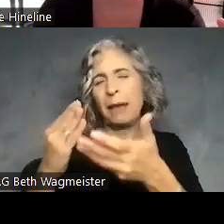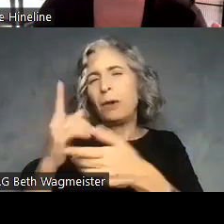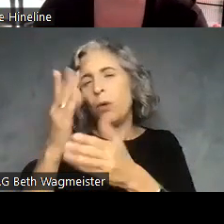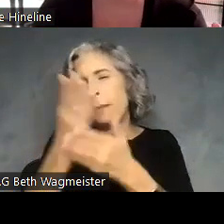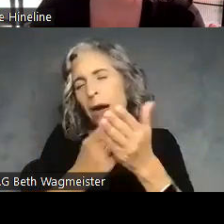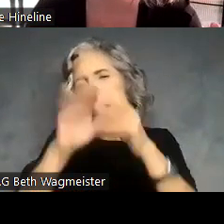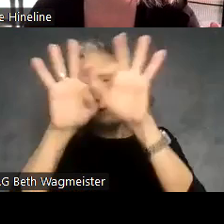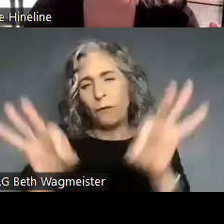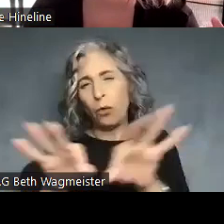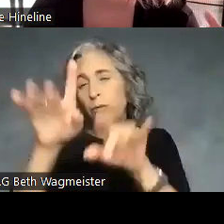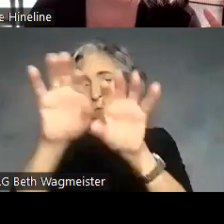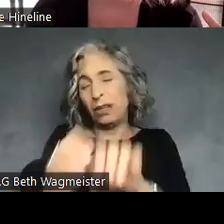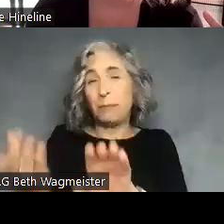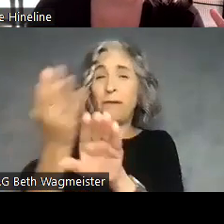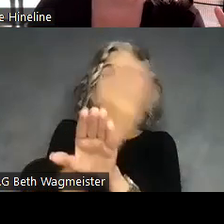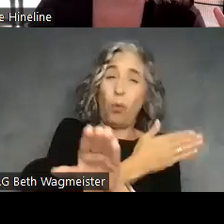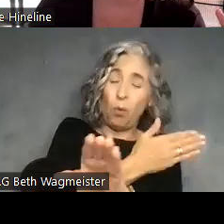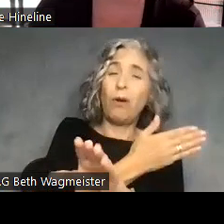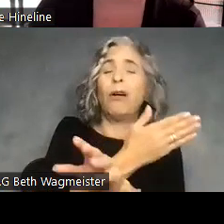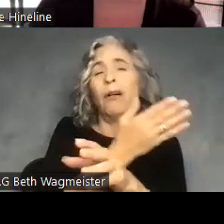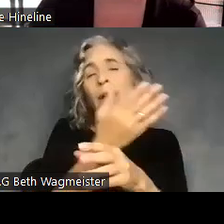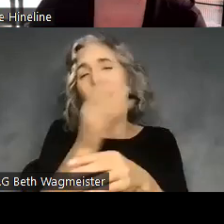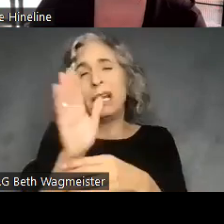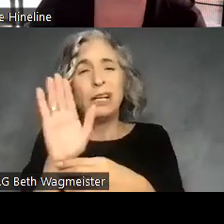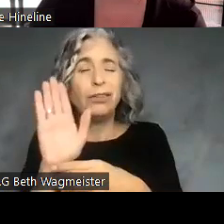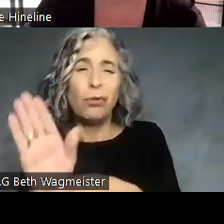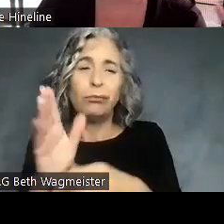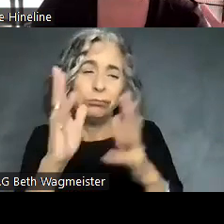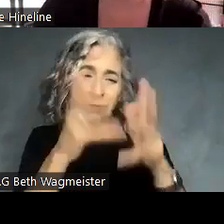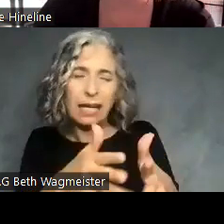like when you want to enter your flight number and your flight number has a letter in it but